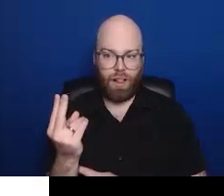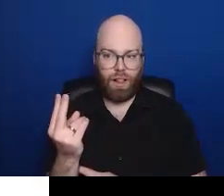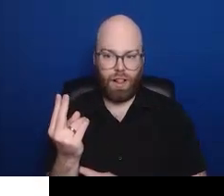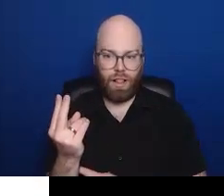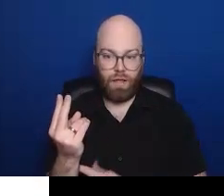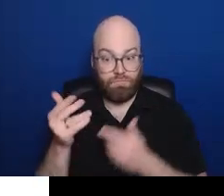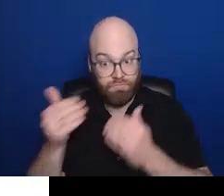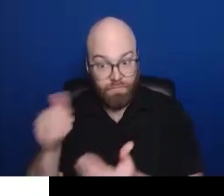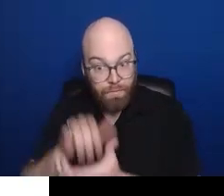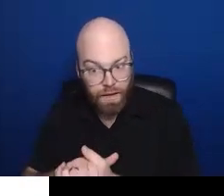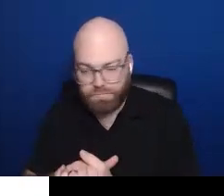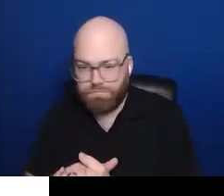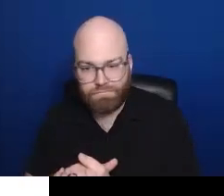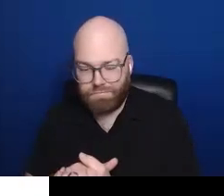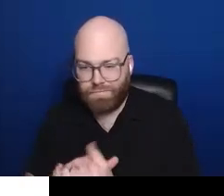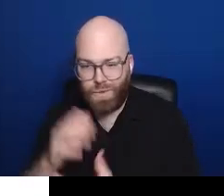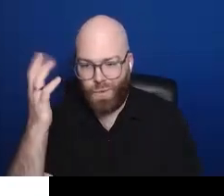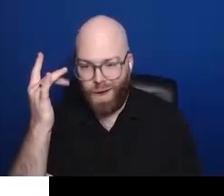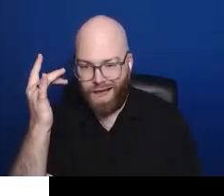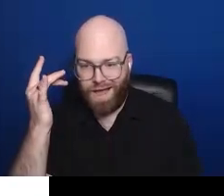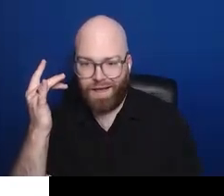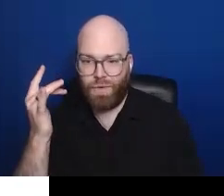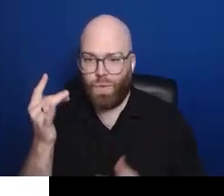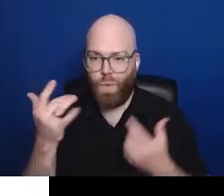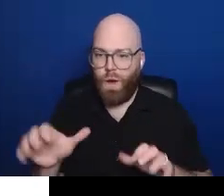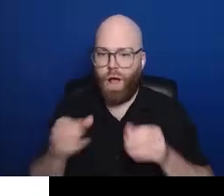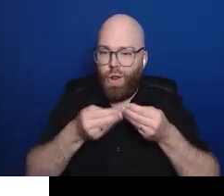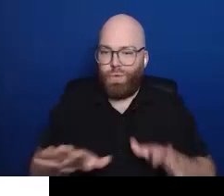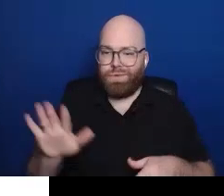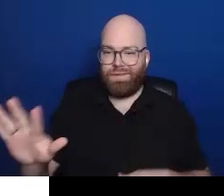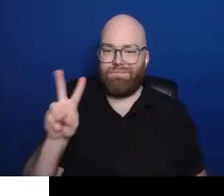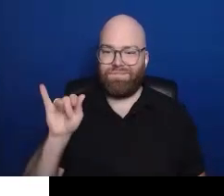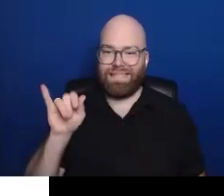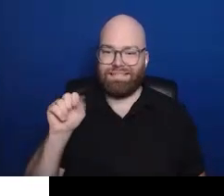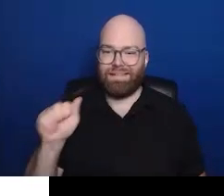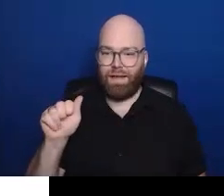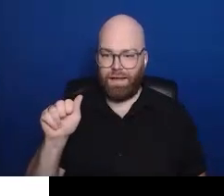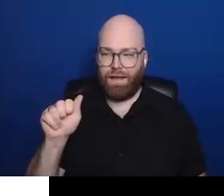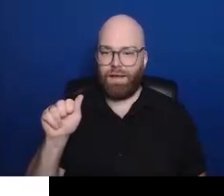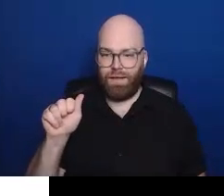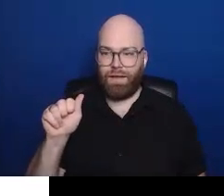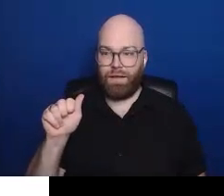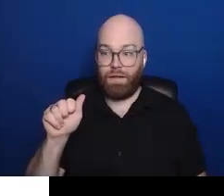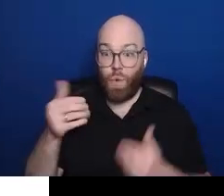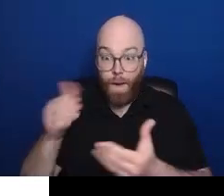because they need to preserve that category, right? They need to stay in this, with one of these boxes.